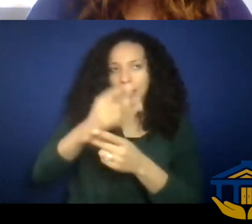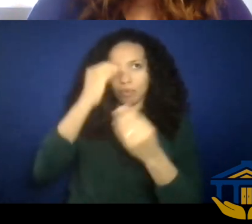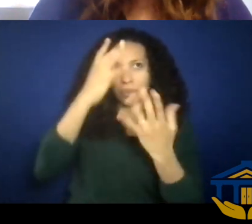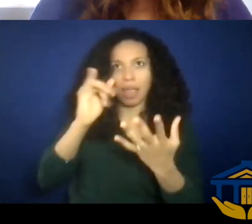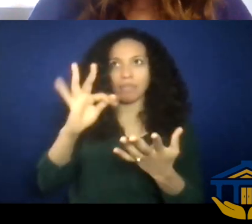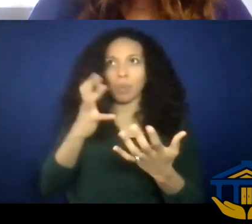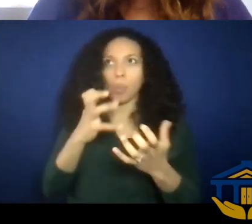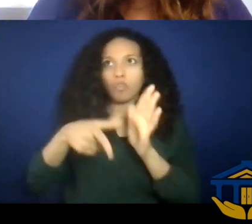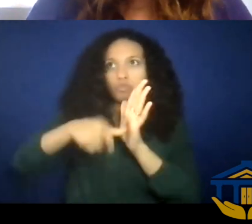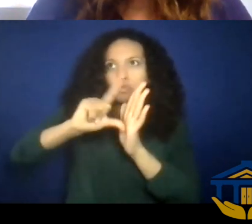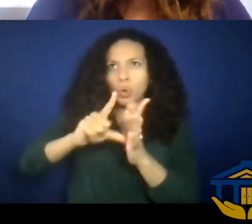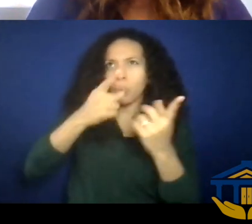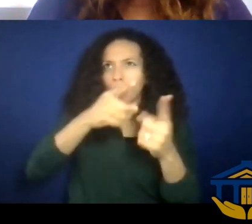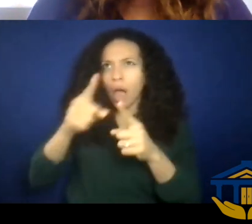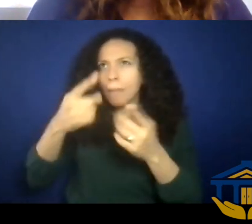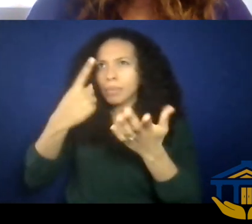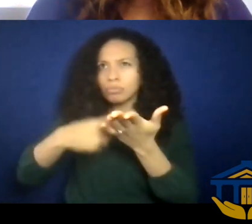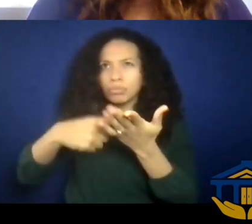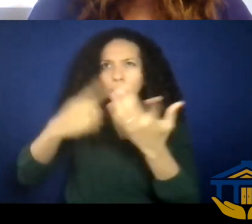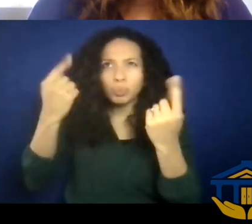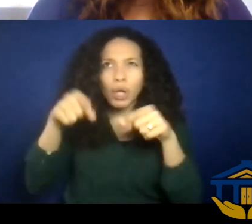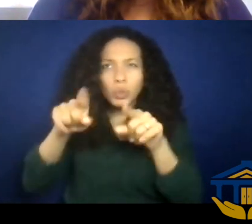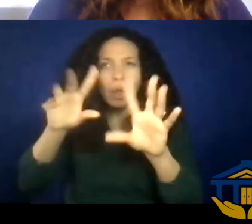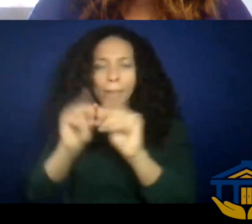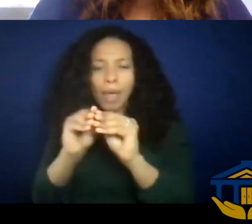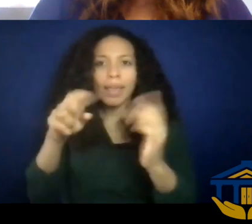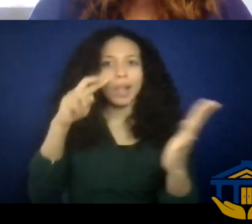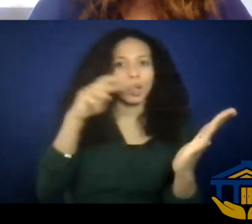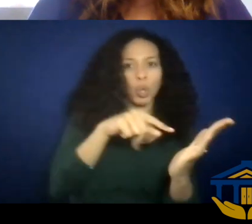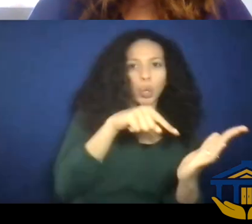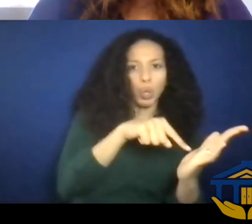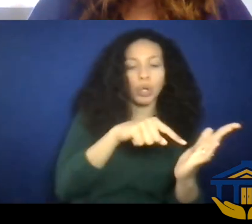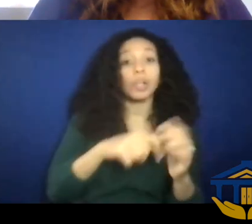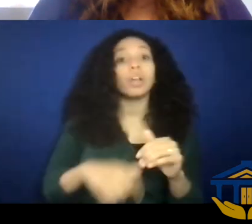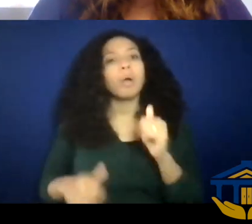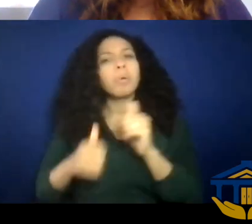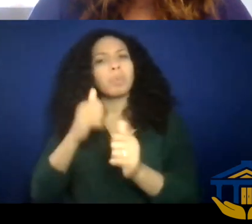those cases most districts will allow that but definitely discuss those things ahead of time.